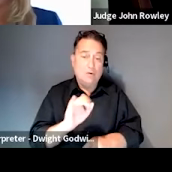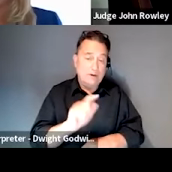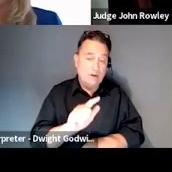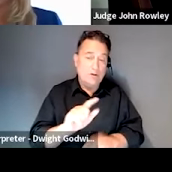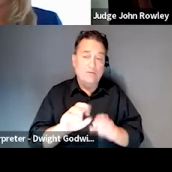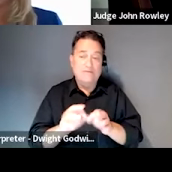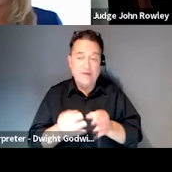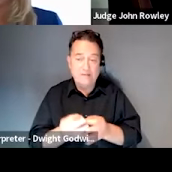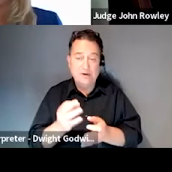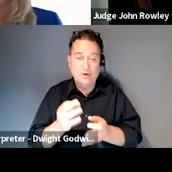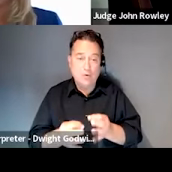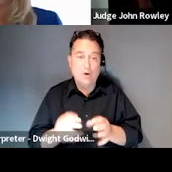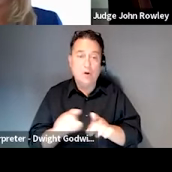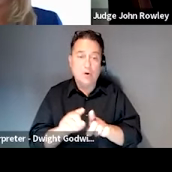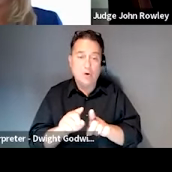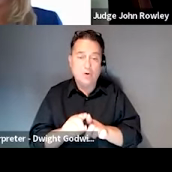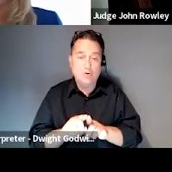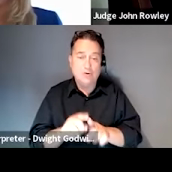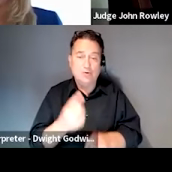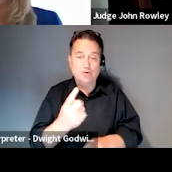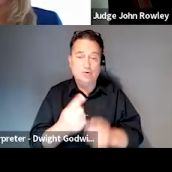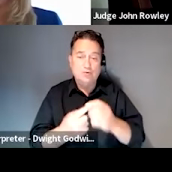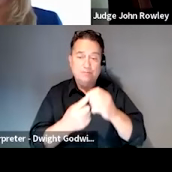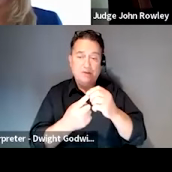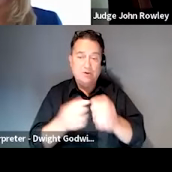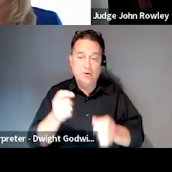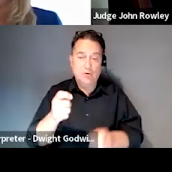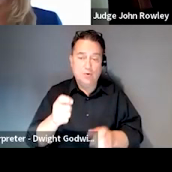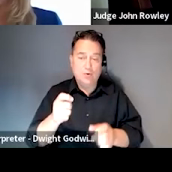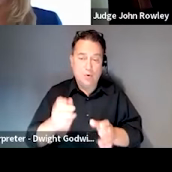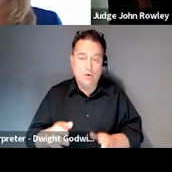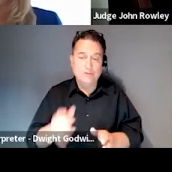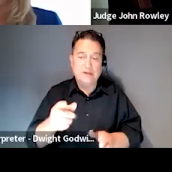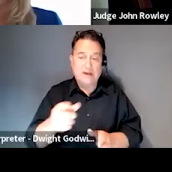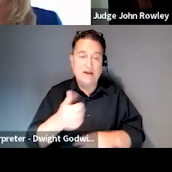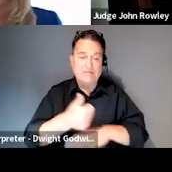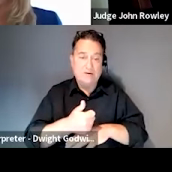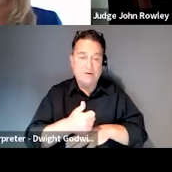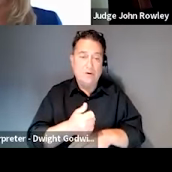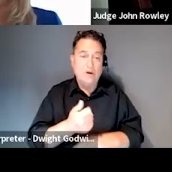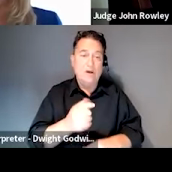he presides over two specialty courts of which he founded, the family treatment court